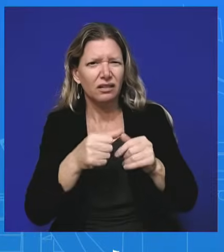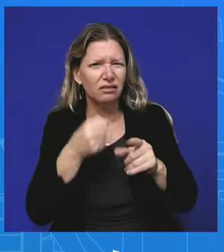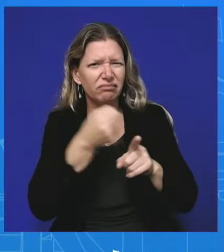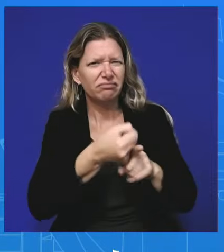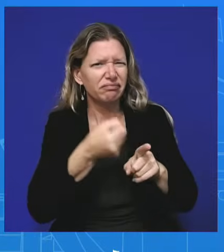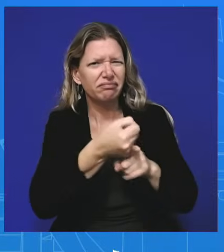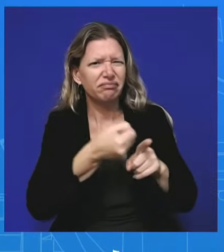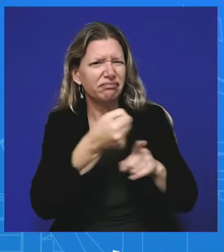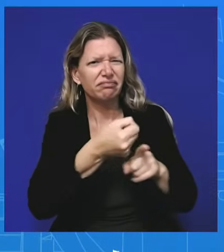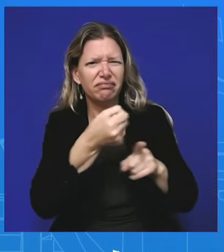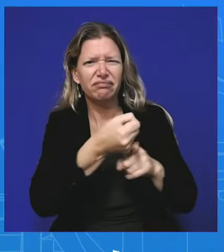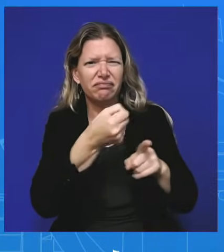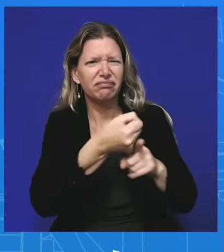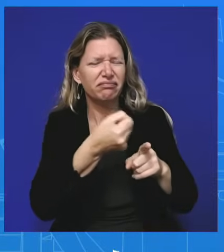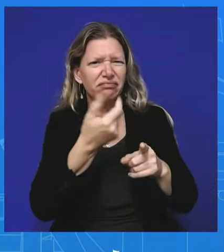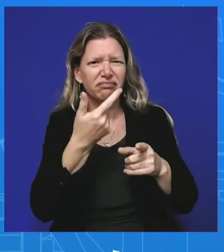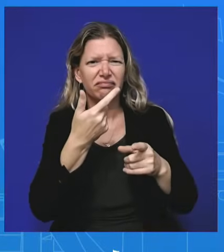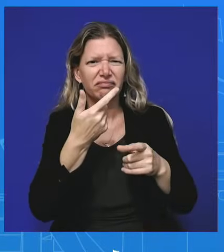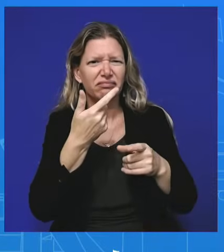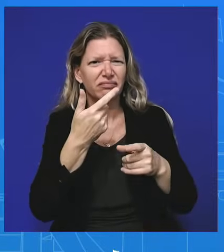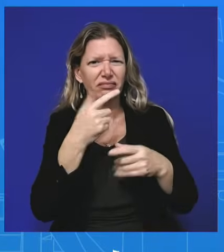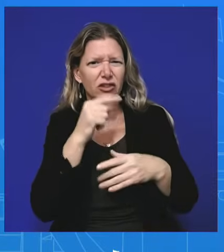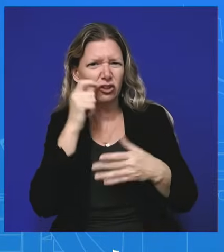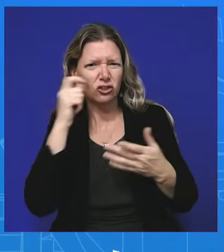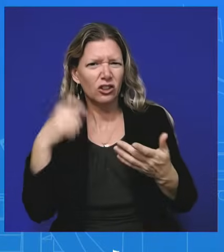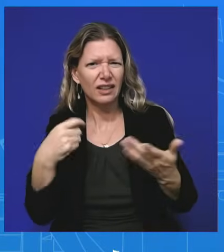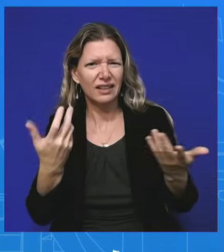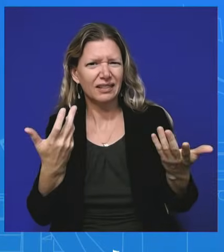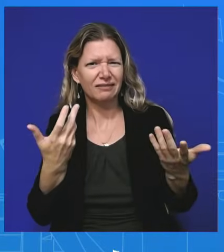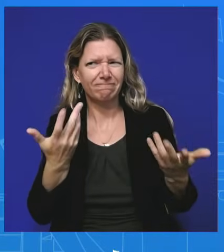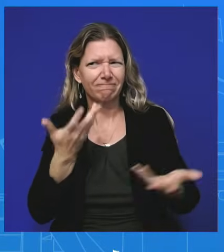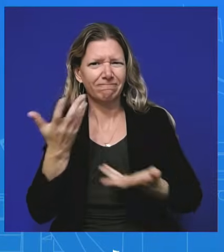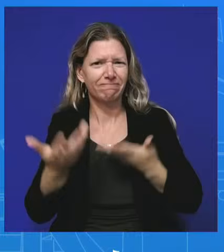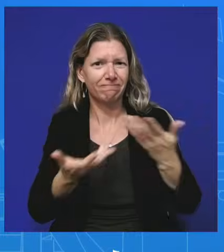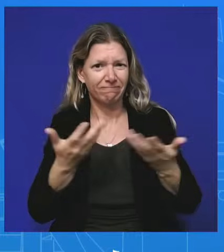against using American weapons in an offensive manner?